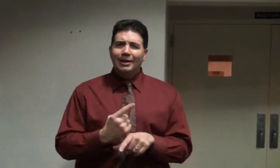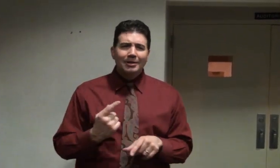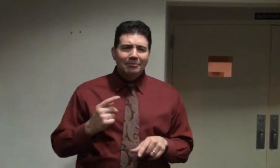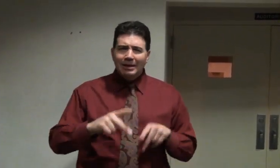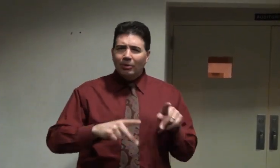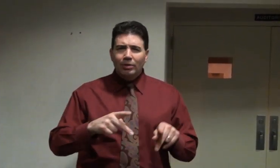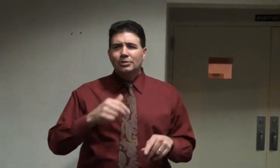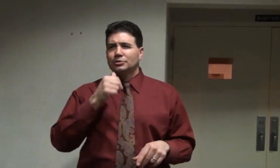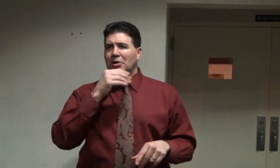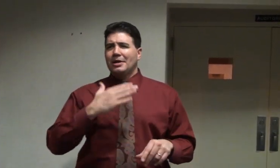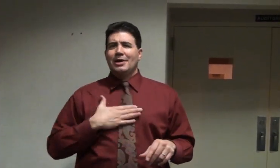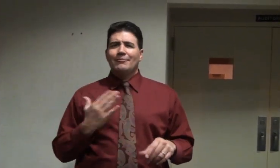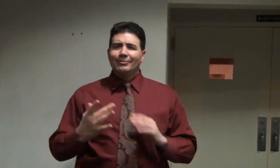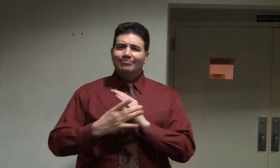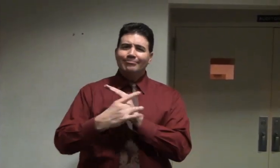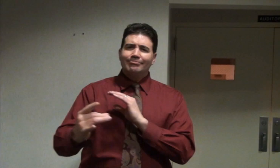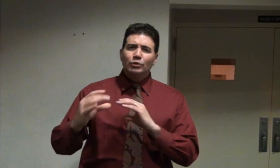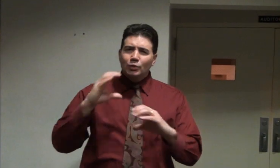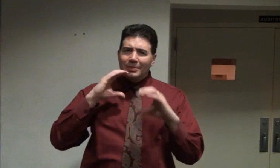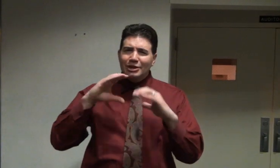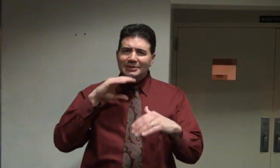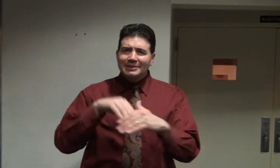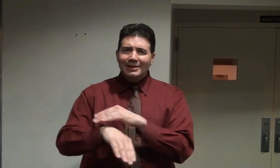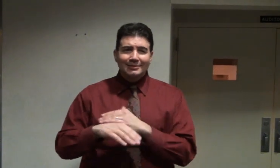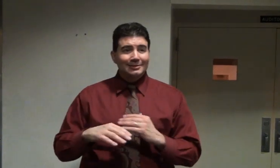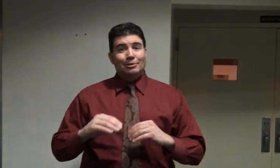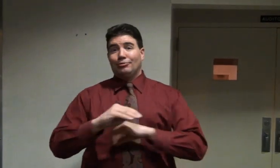They do not have the right people or access skilled communicators.